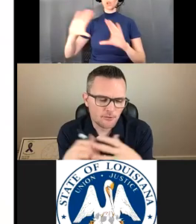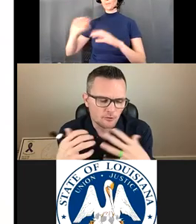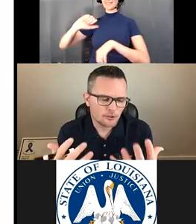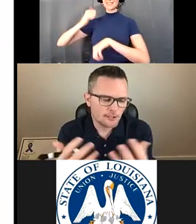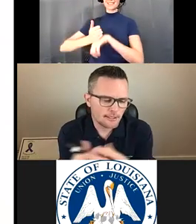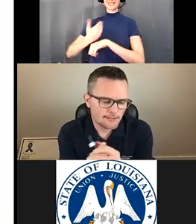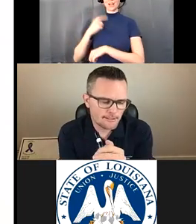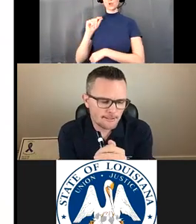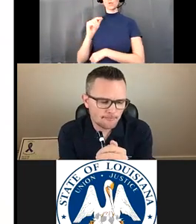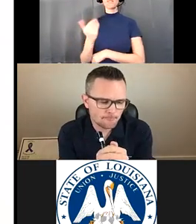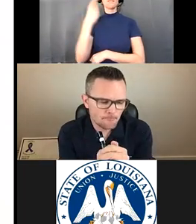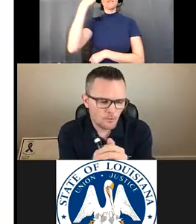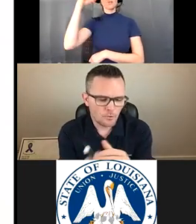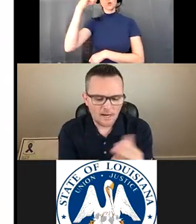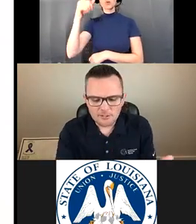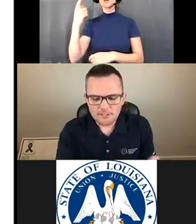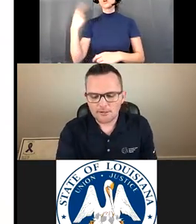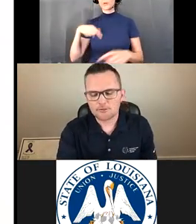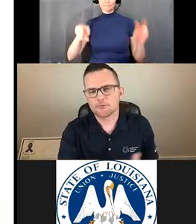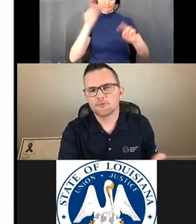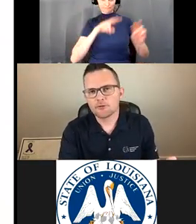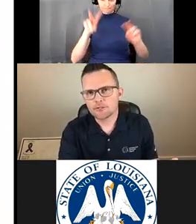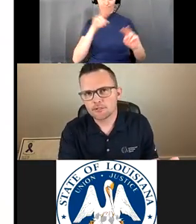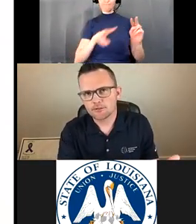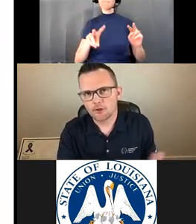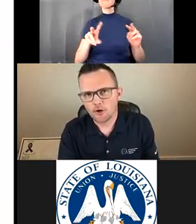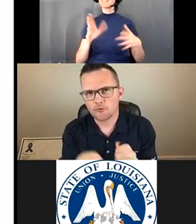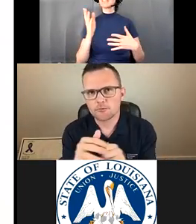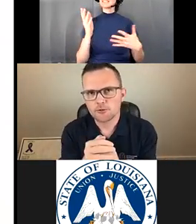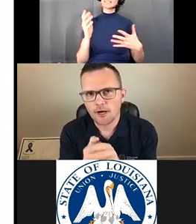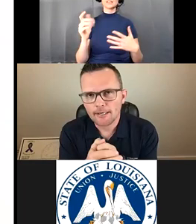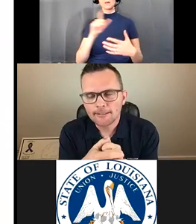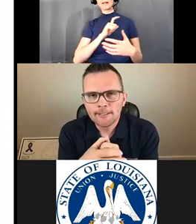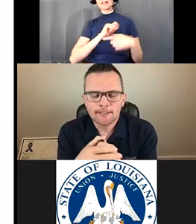we were looking at what I would say are some deficiencies in law enforcement training.